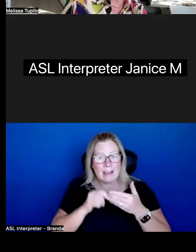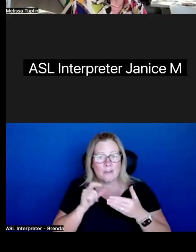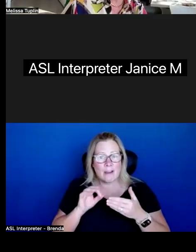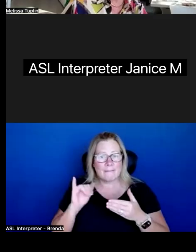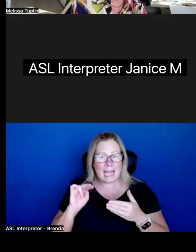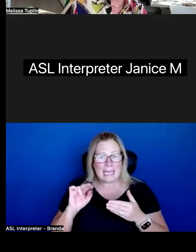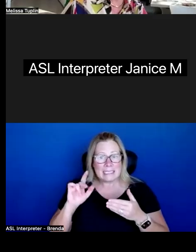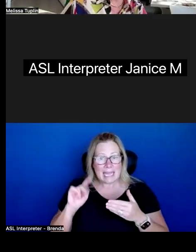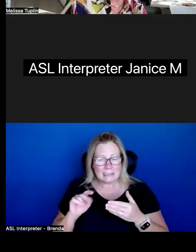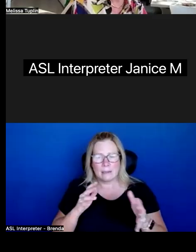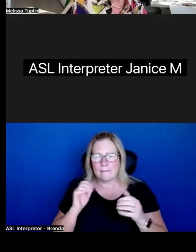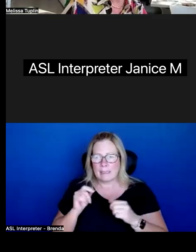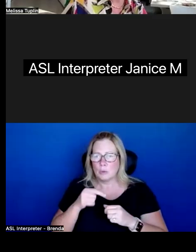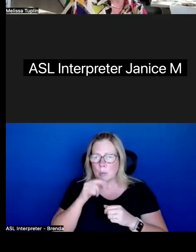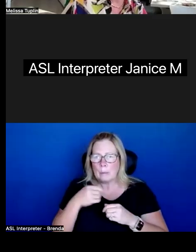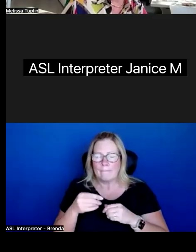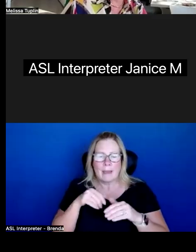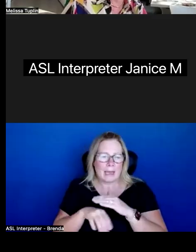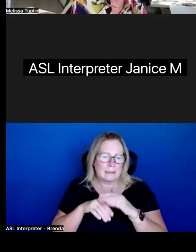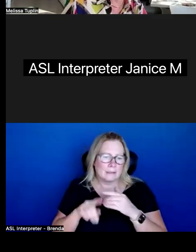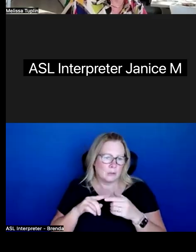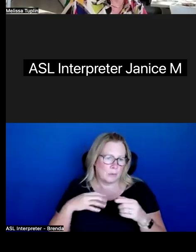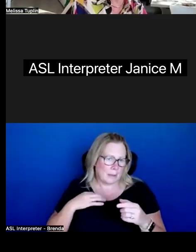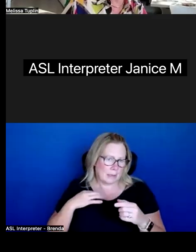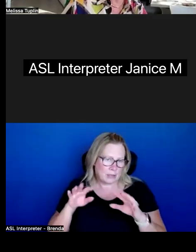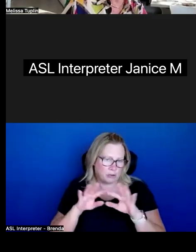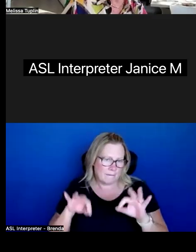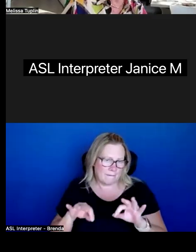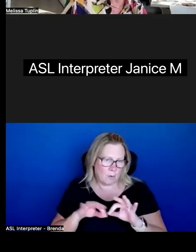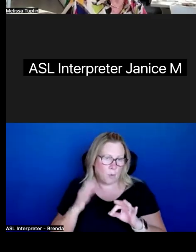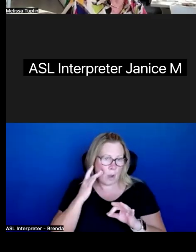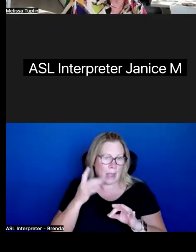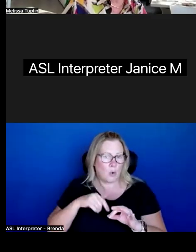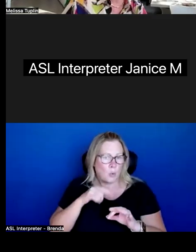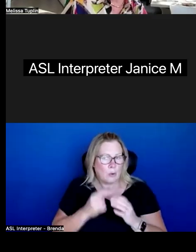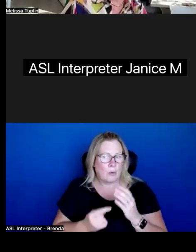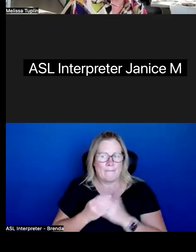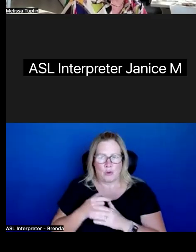will receive access to the application form, as we are reviewing them as they come in now.